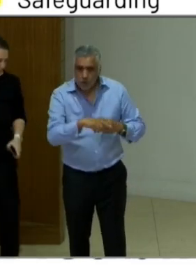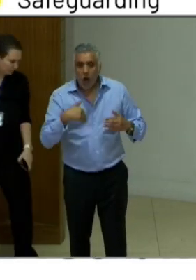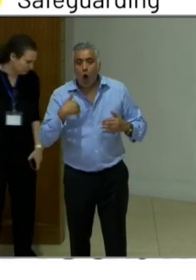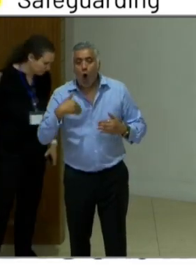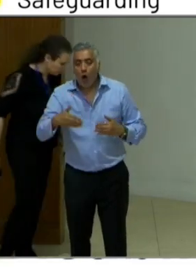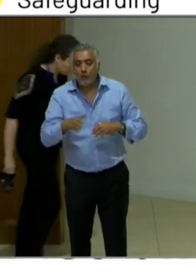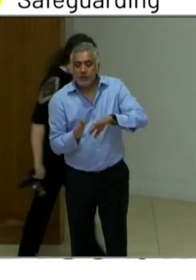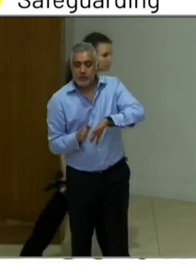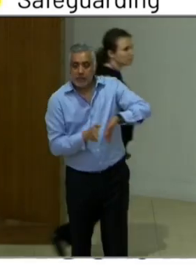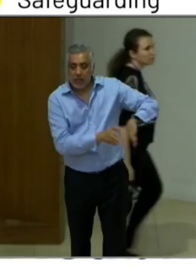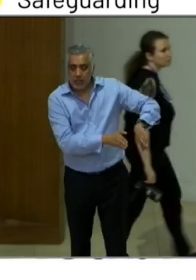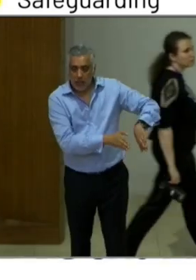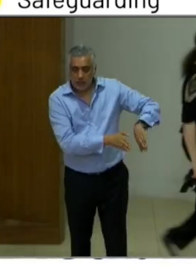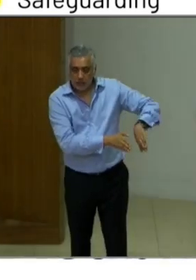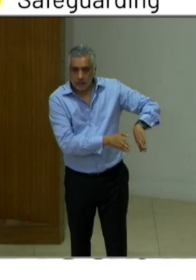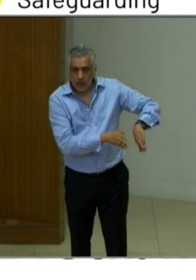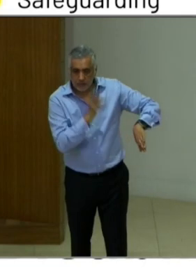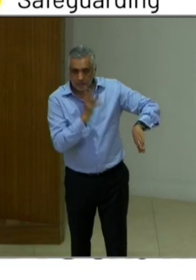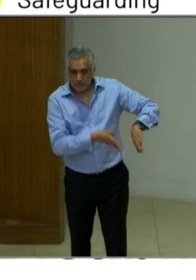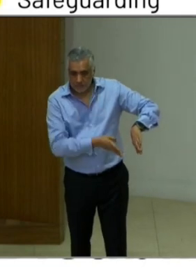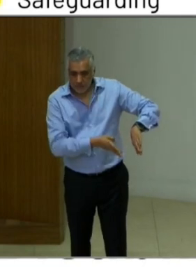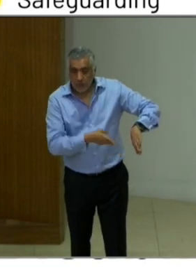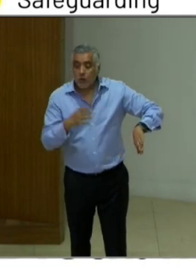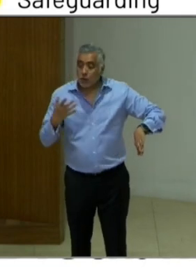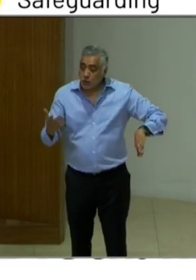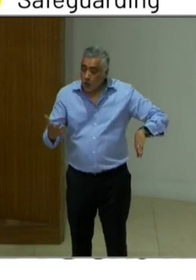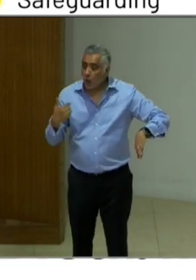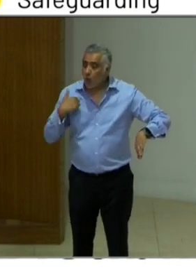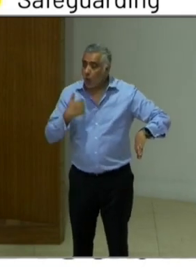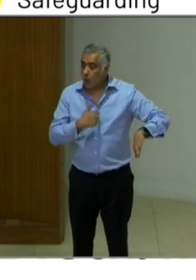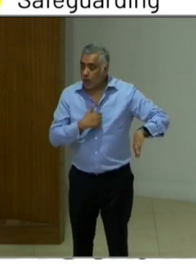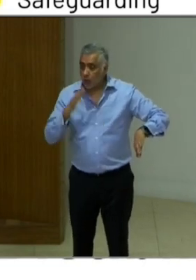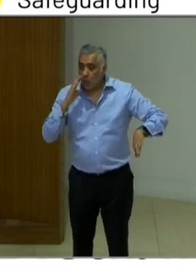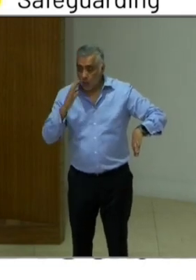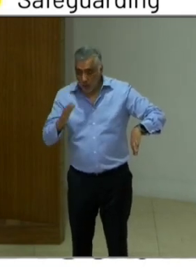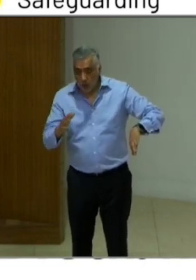and excluded. You are going to embark on an exploration